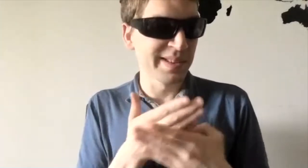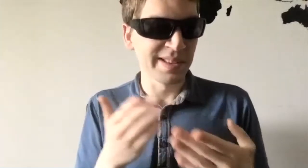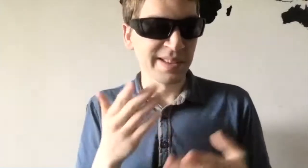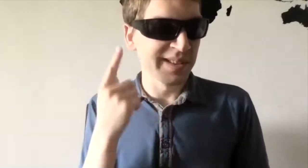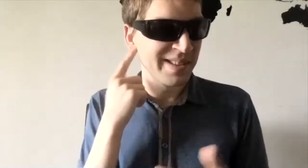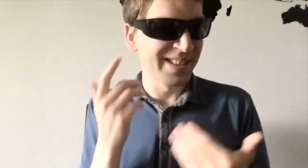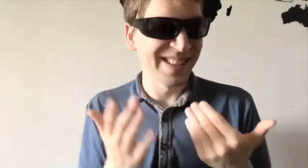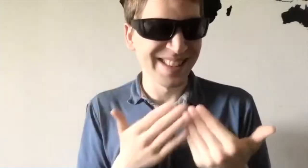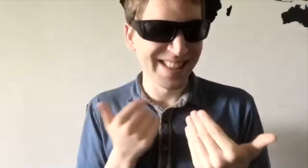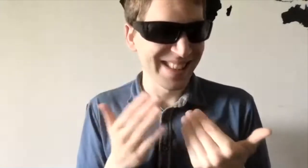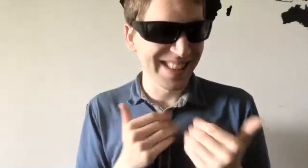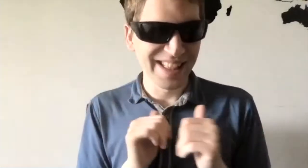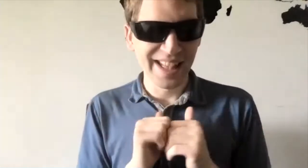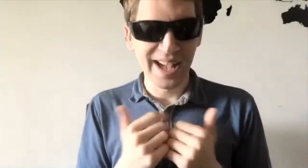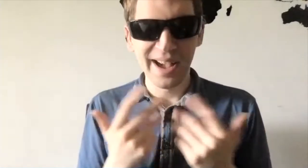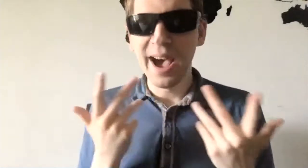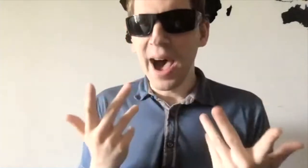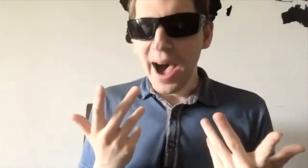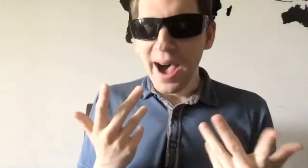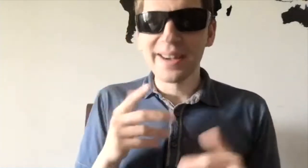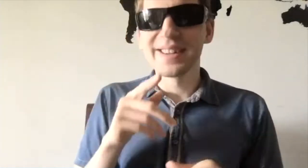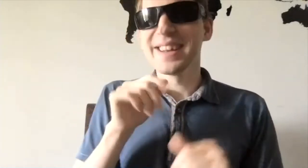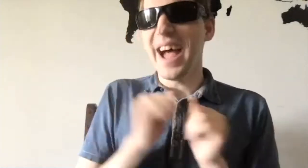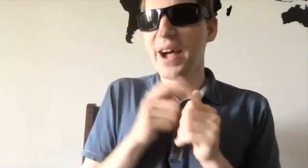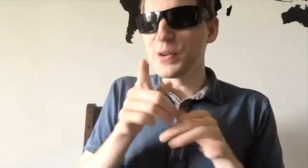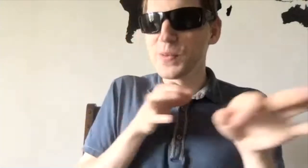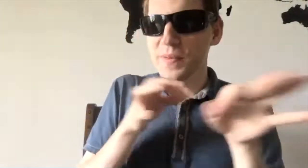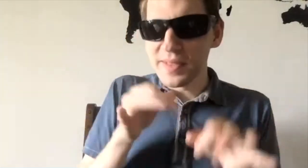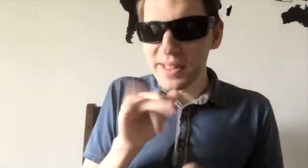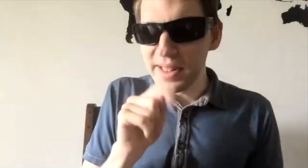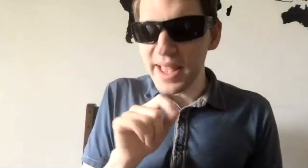or maybe they tell me I couldn't do it.